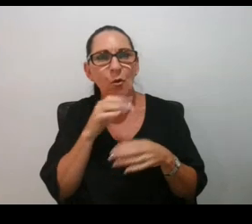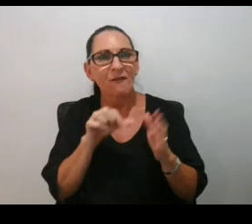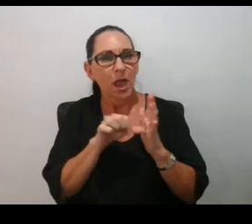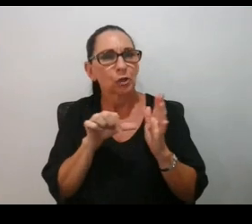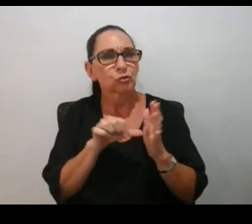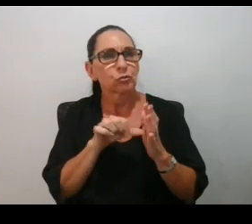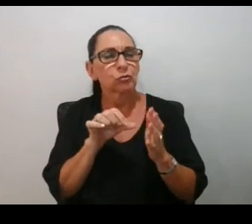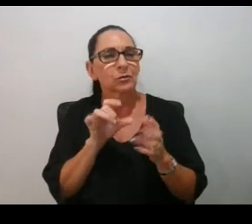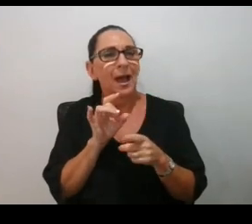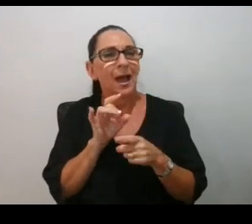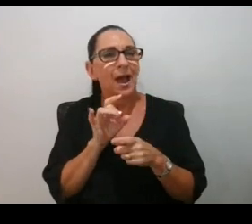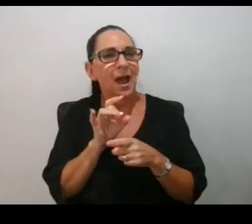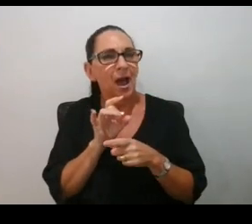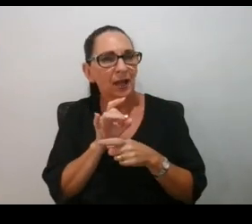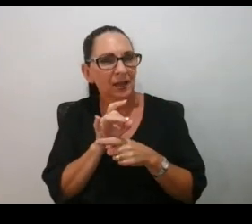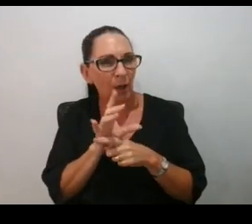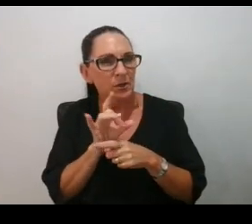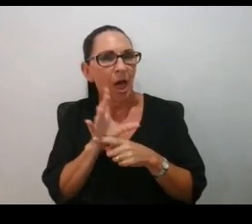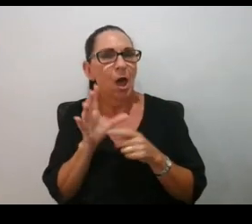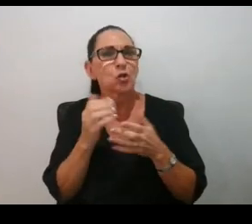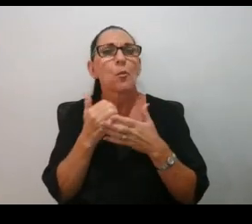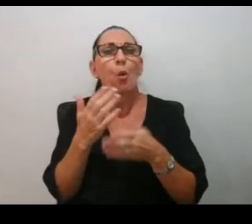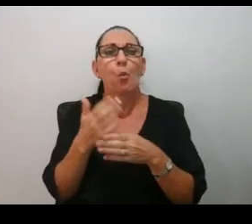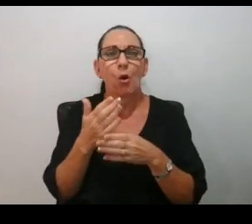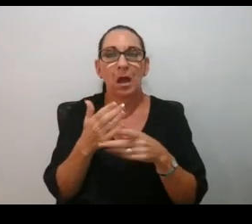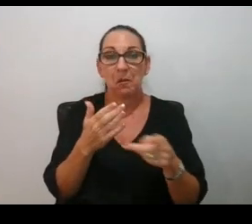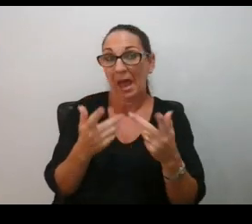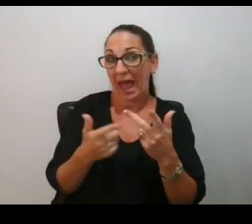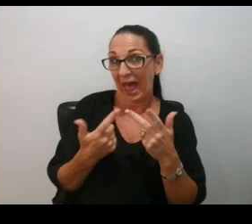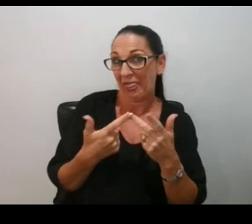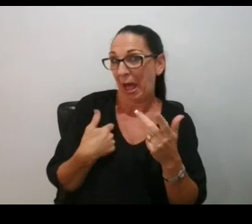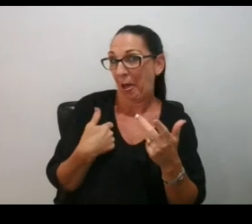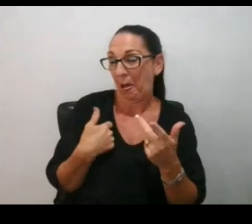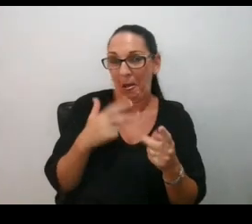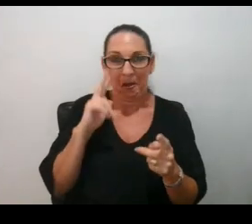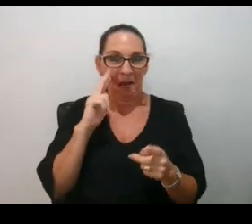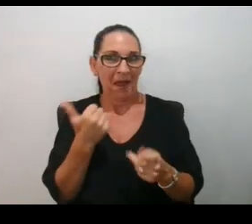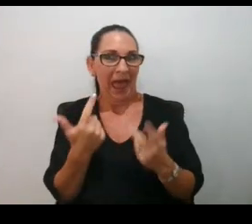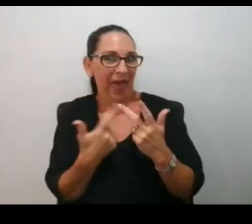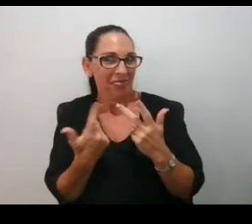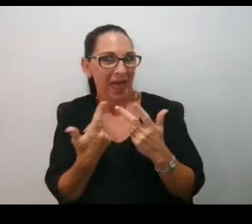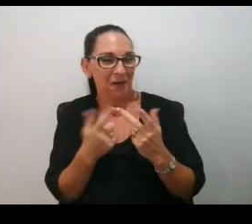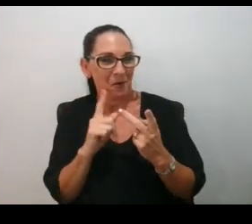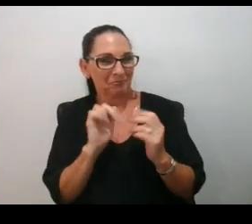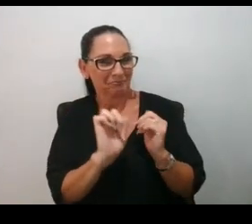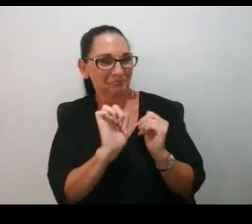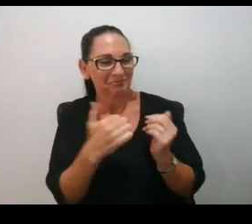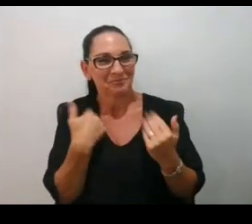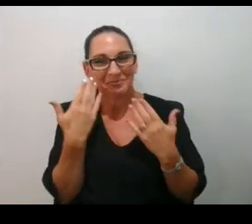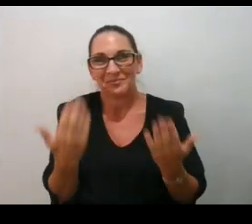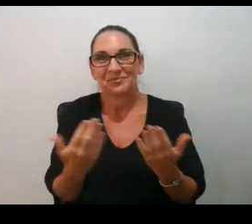well and also other I won't discount other so welcome everybody whatever I'll just hide that yes